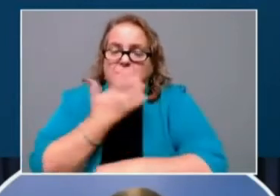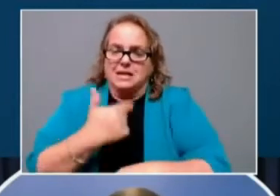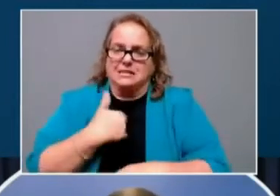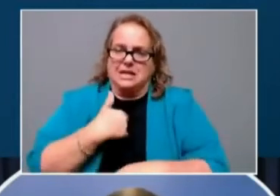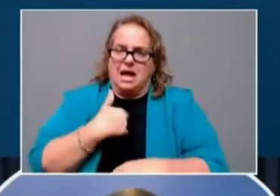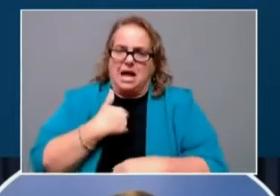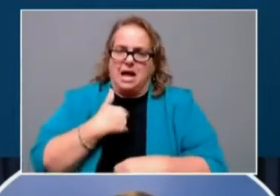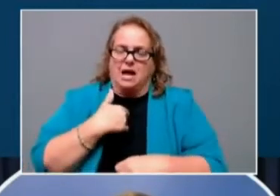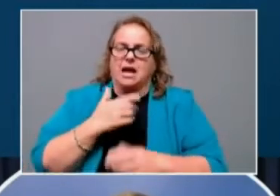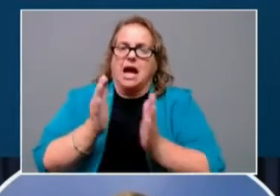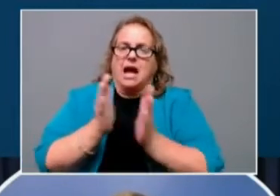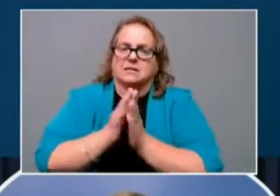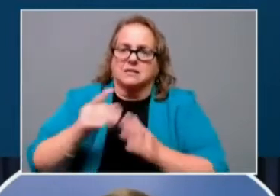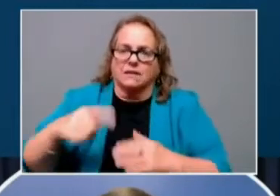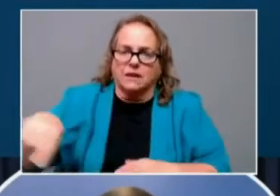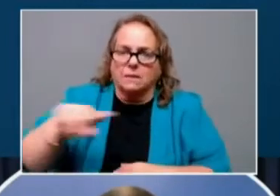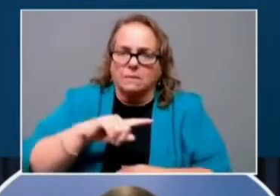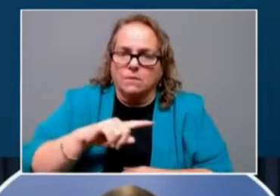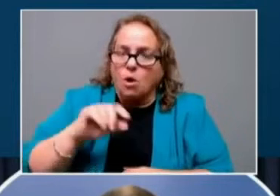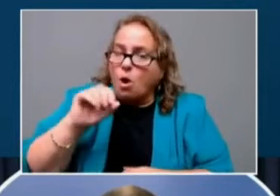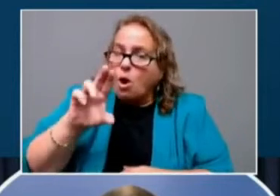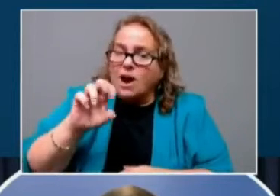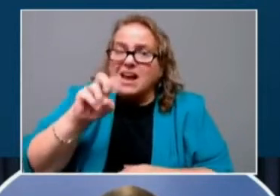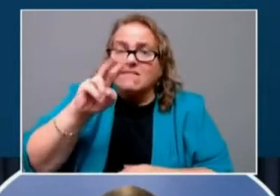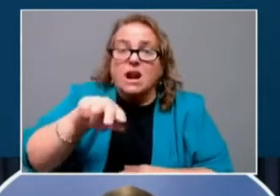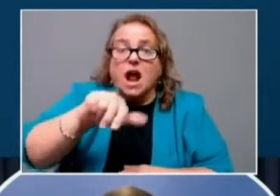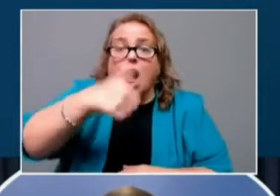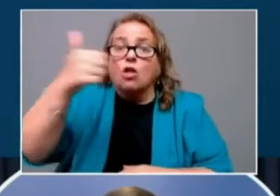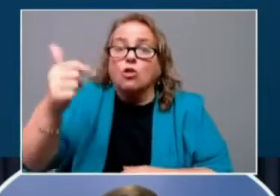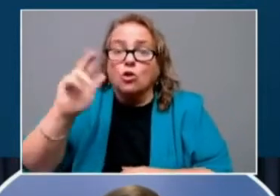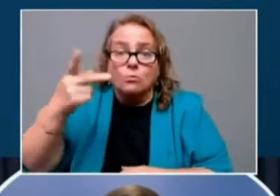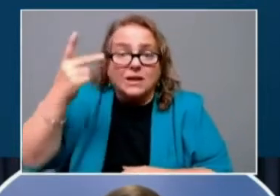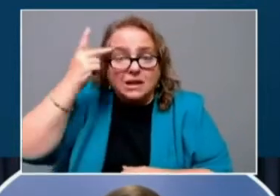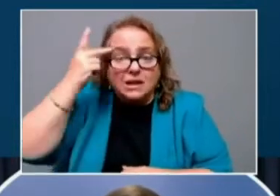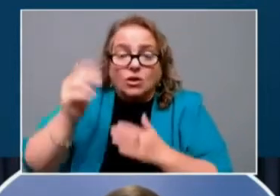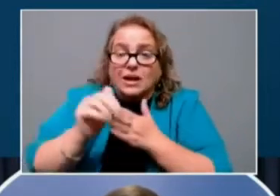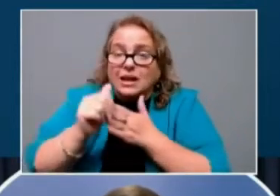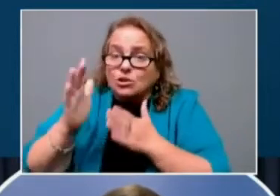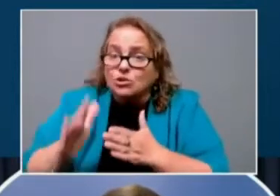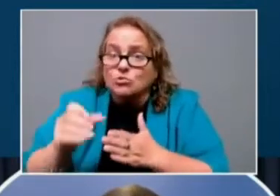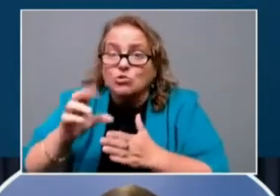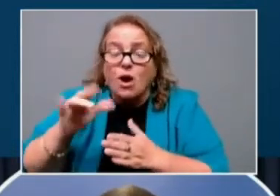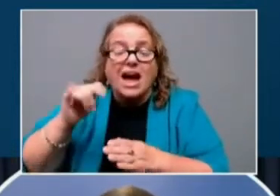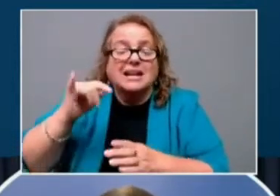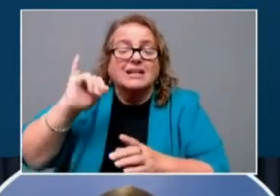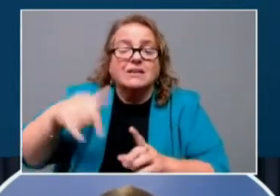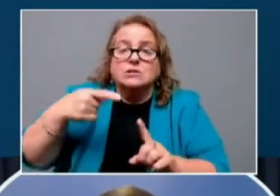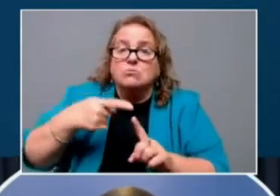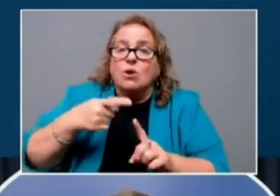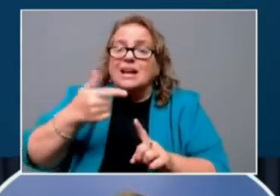or even other political leaders or at this point even faith leaders and local